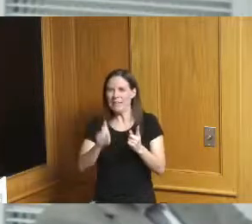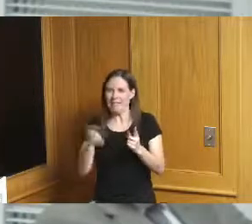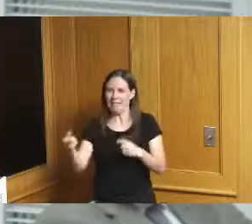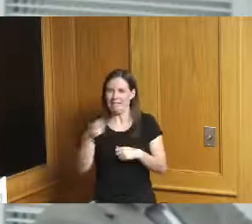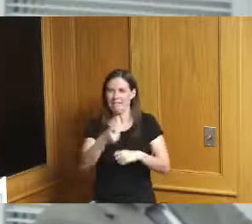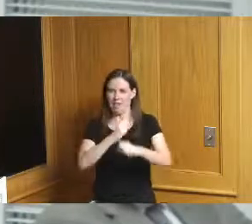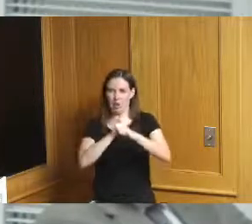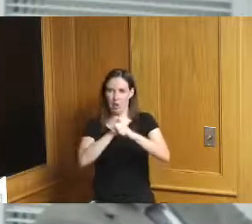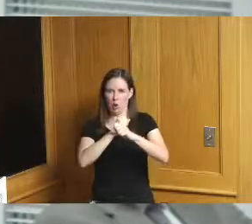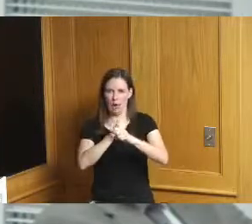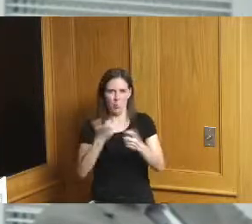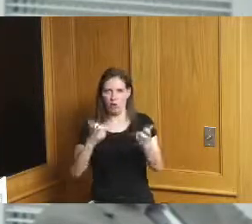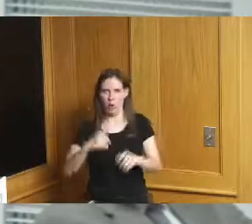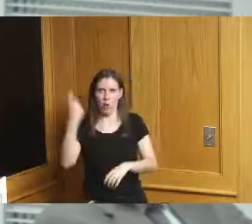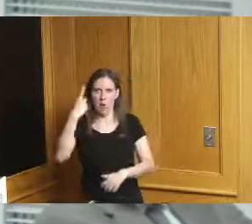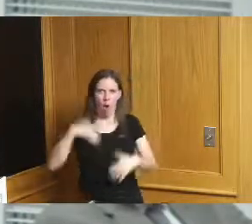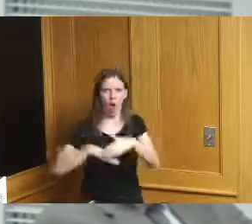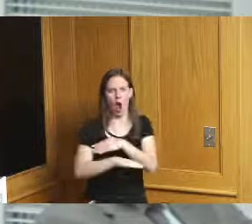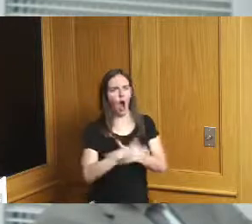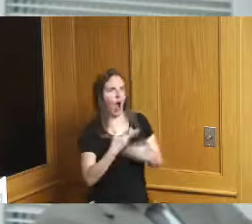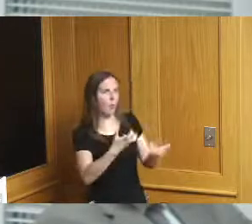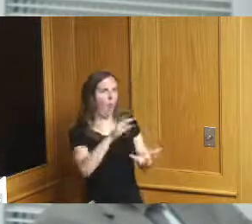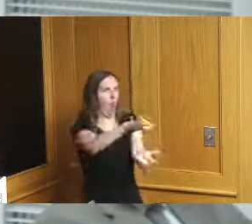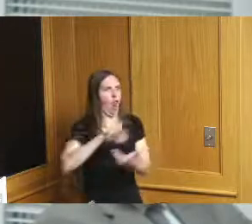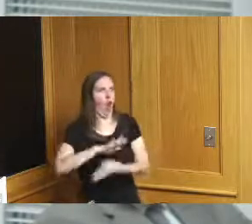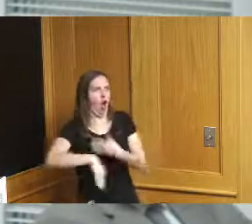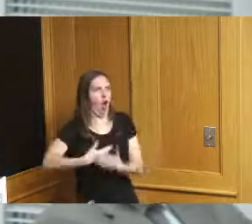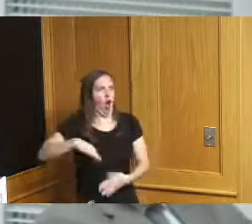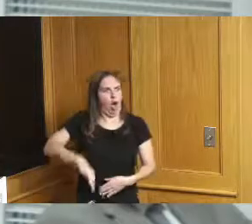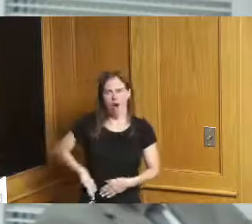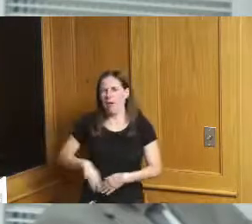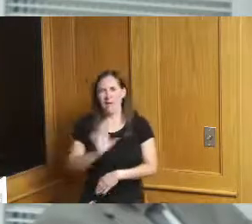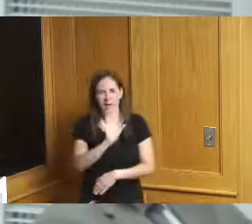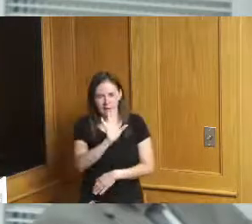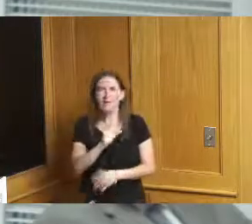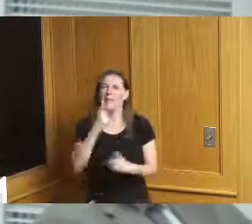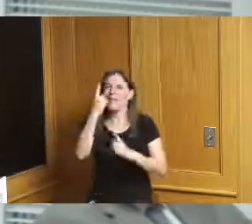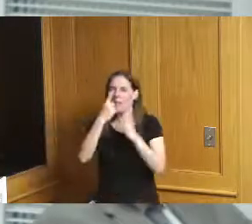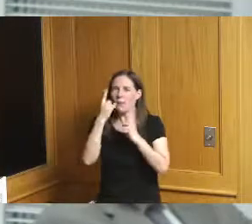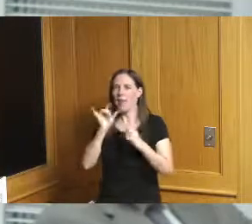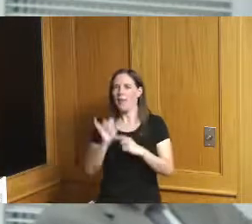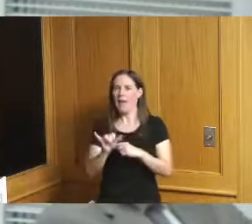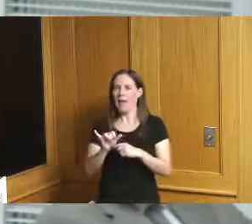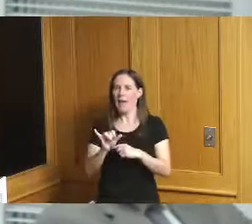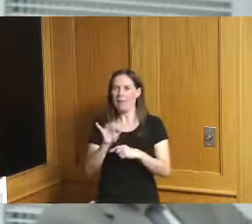is an opportunity to bring these to the mobile bus whether it be the 513 bus or the mobile's operated